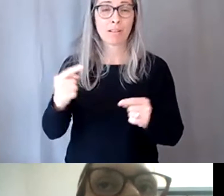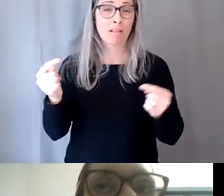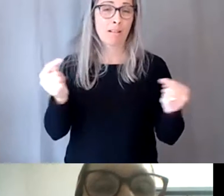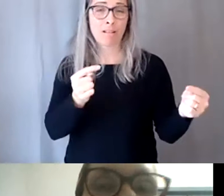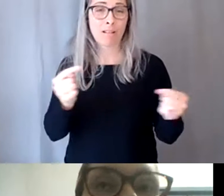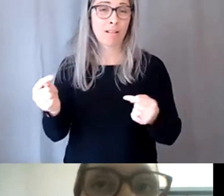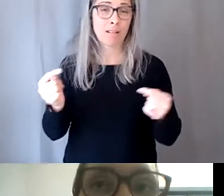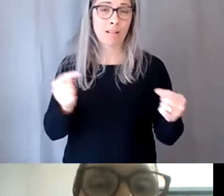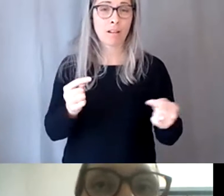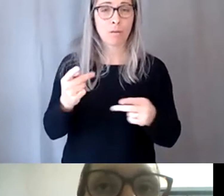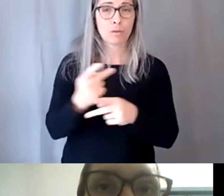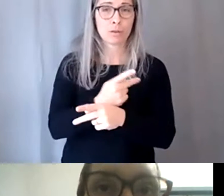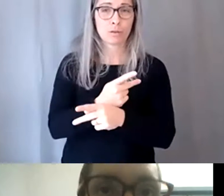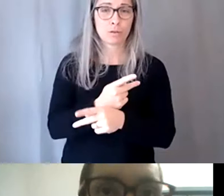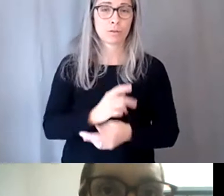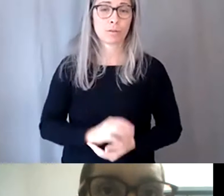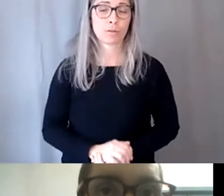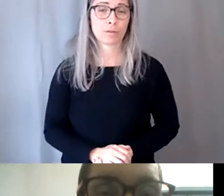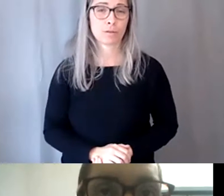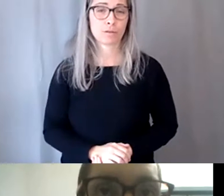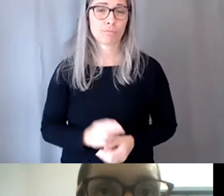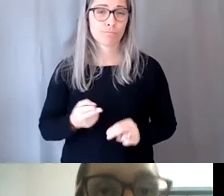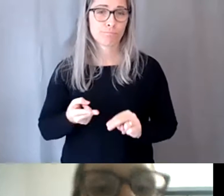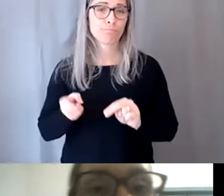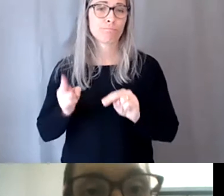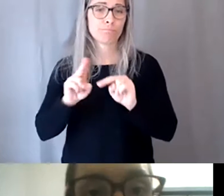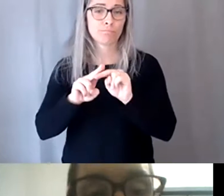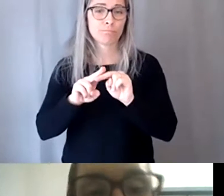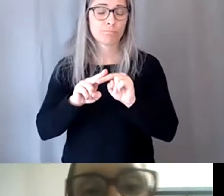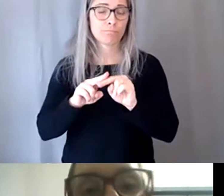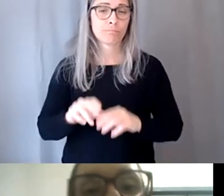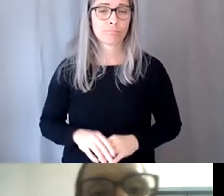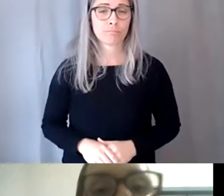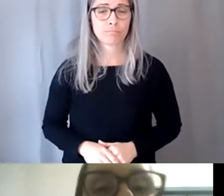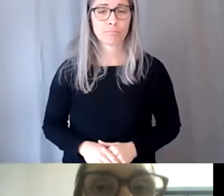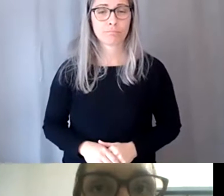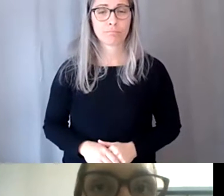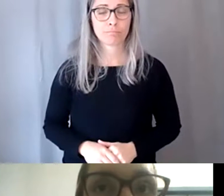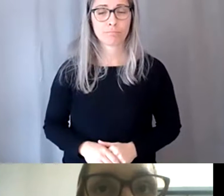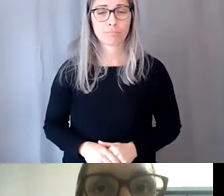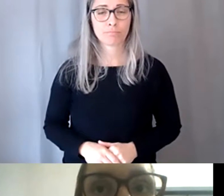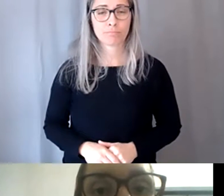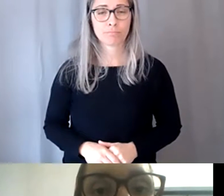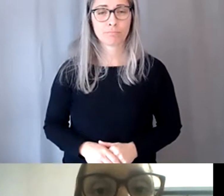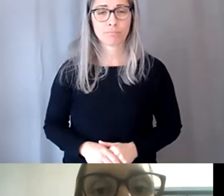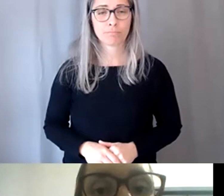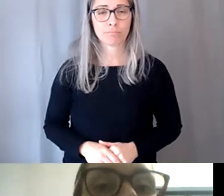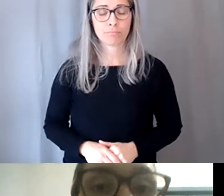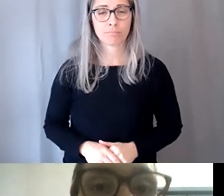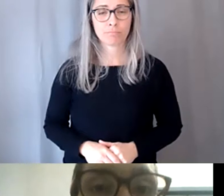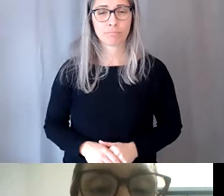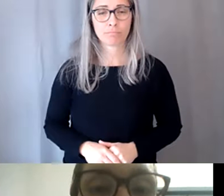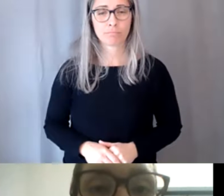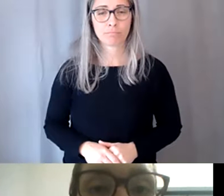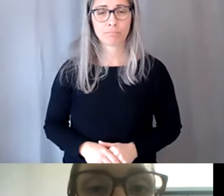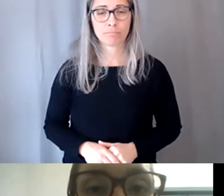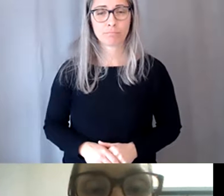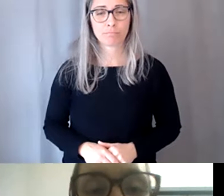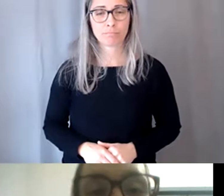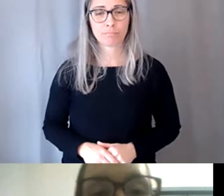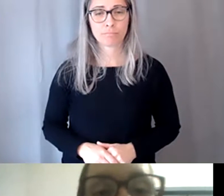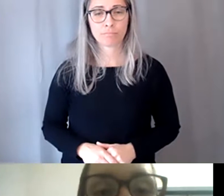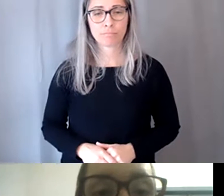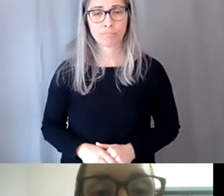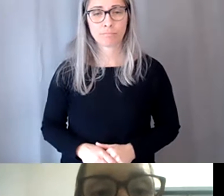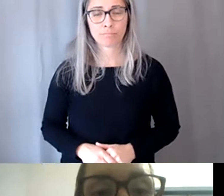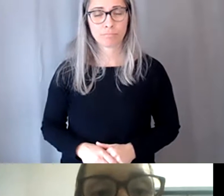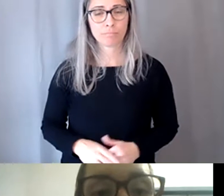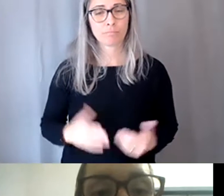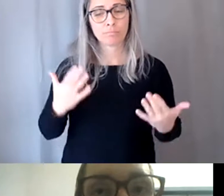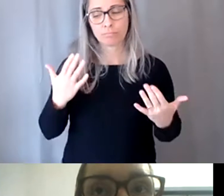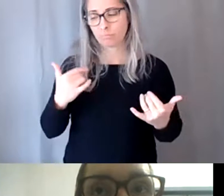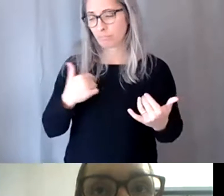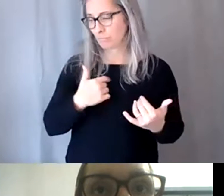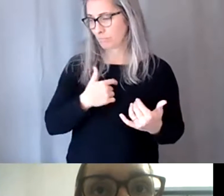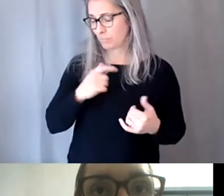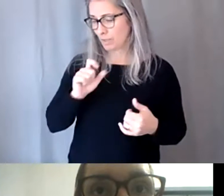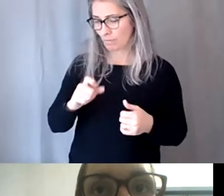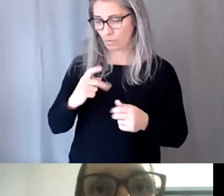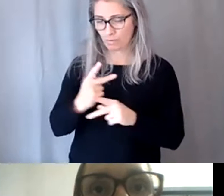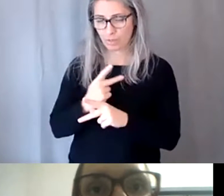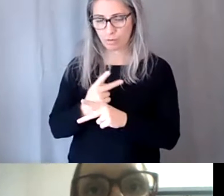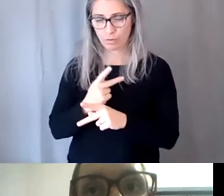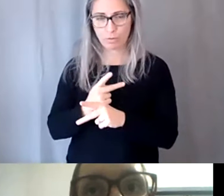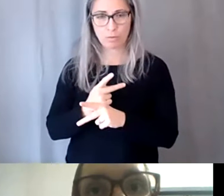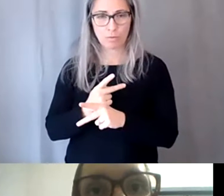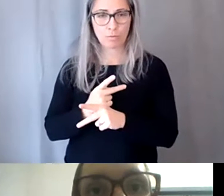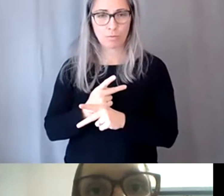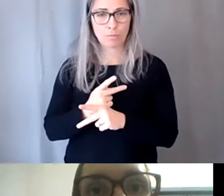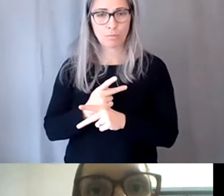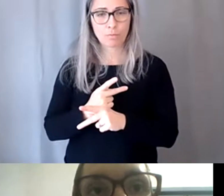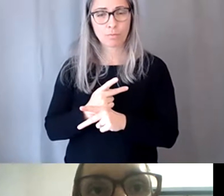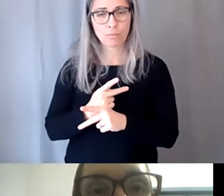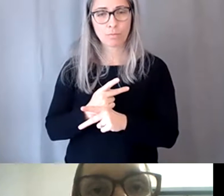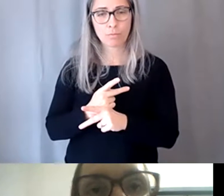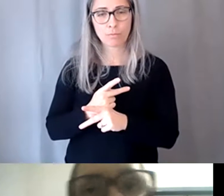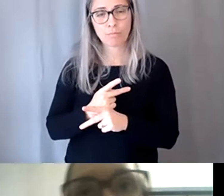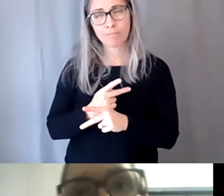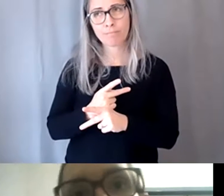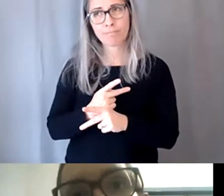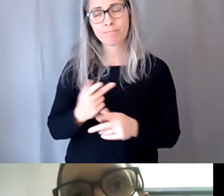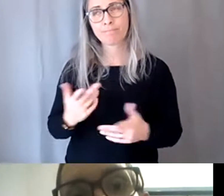dealing with our relations and